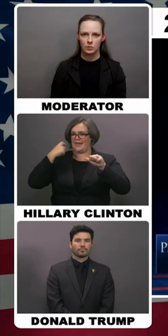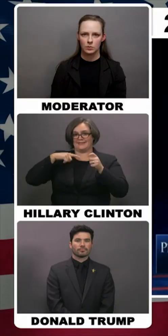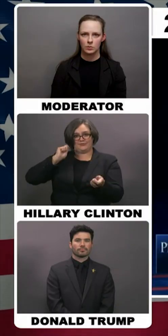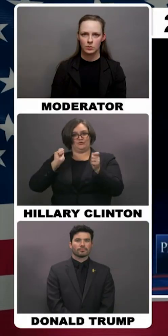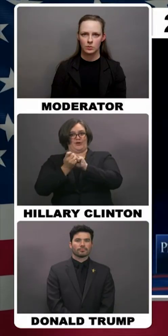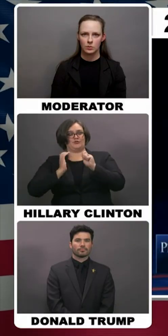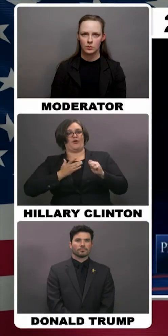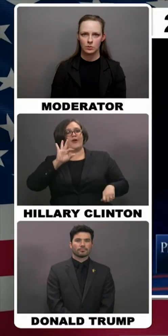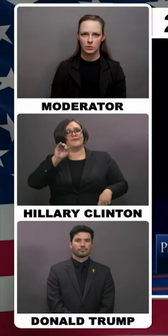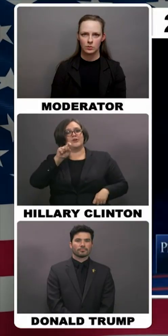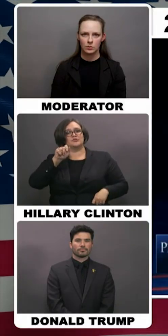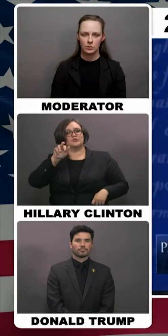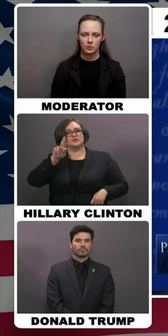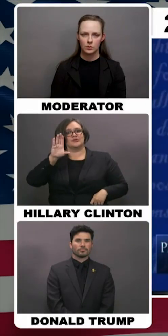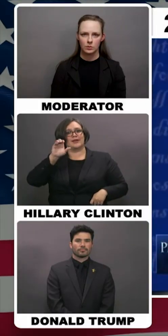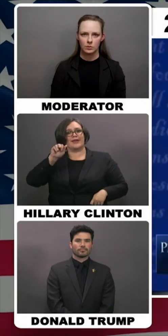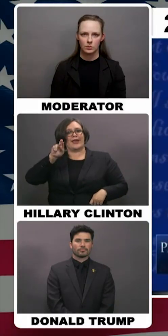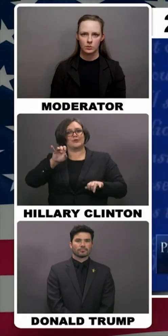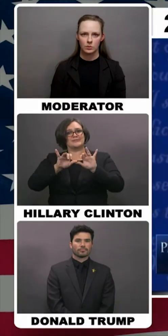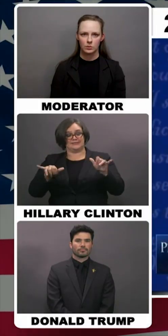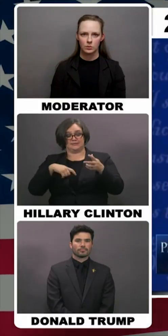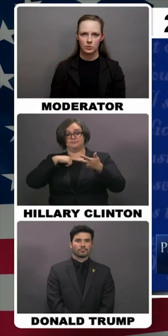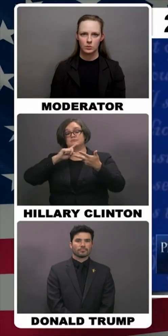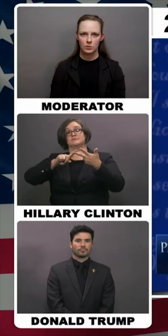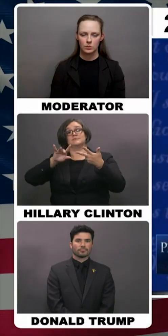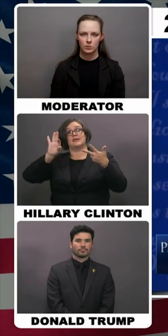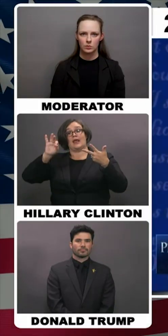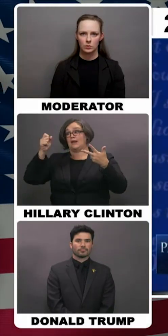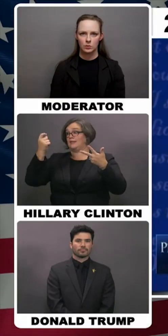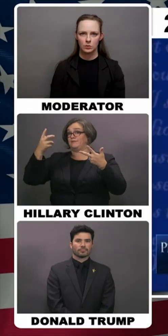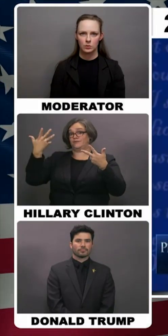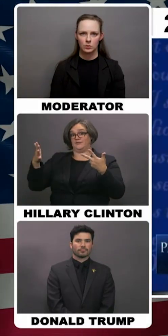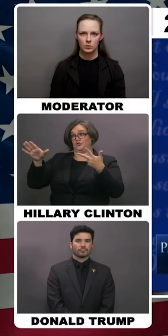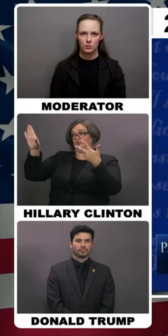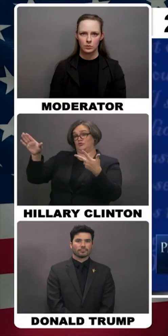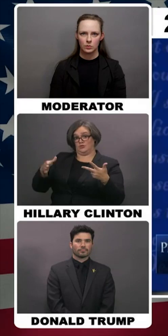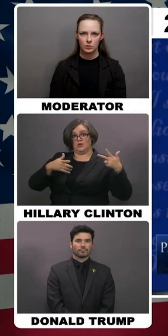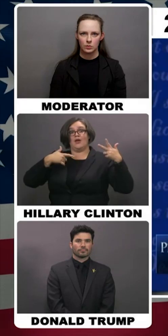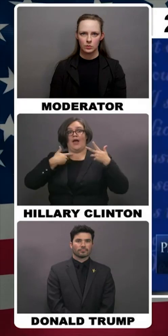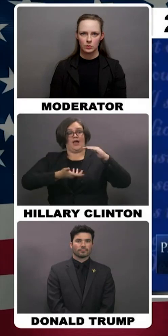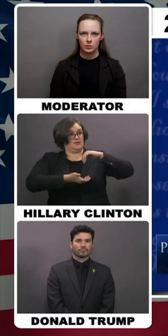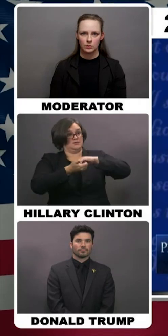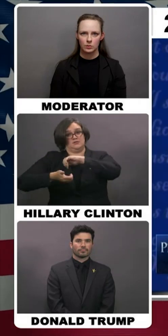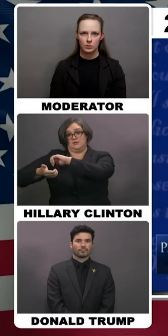After nine 11, I went to work with Republican mayor, governor and president to rebuild New York